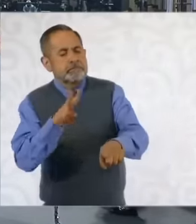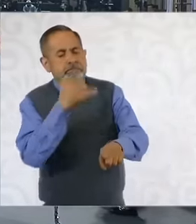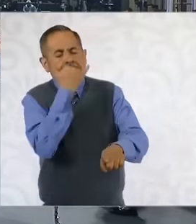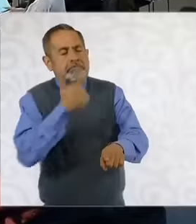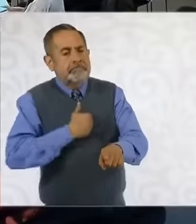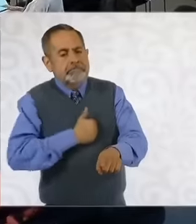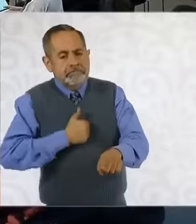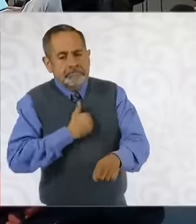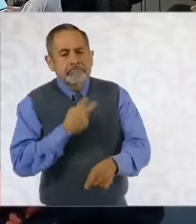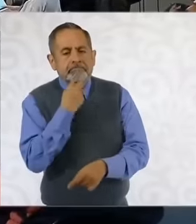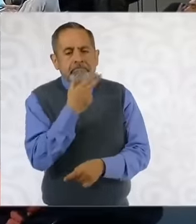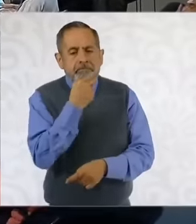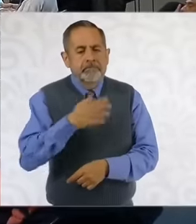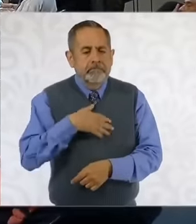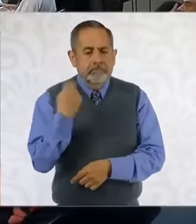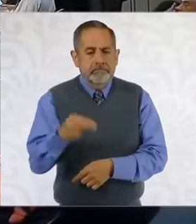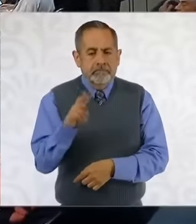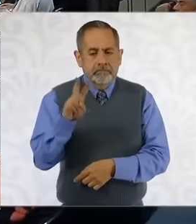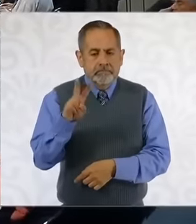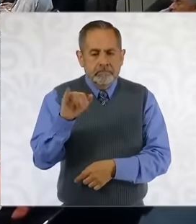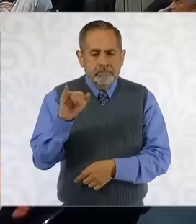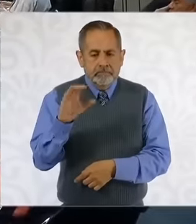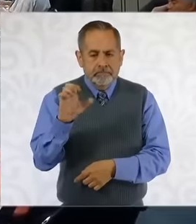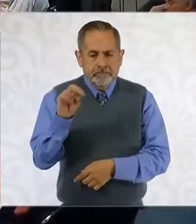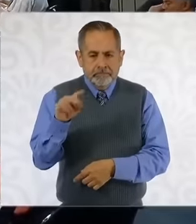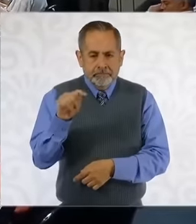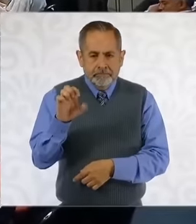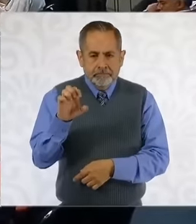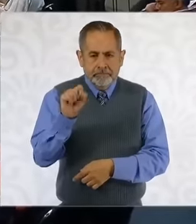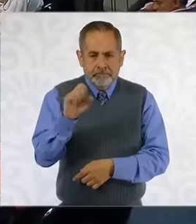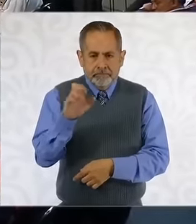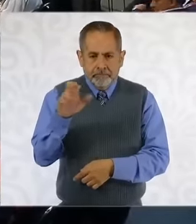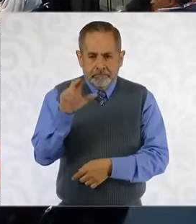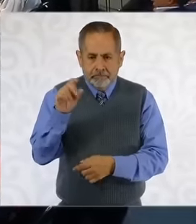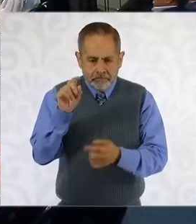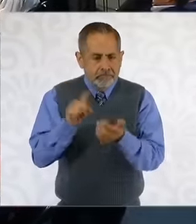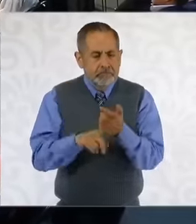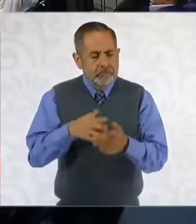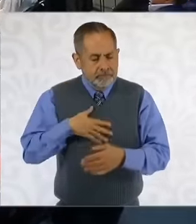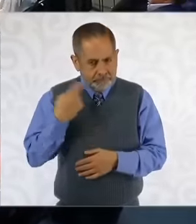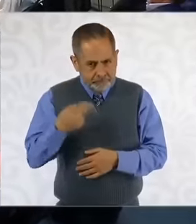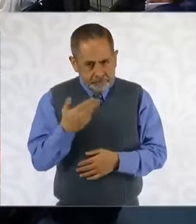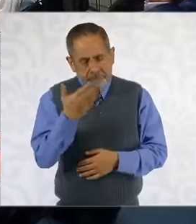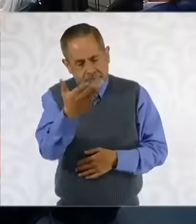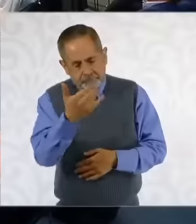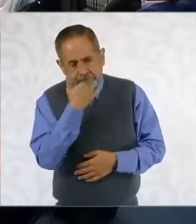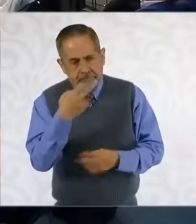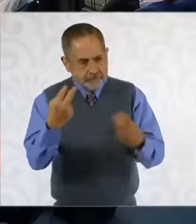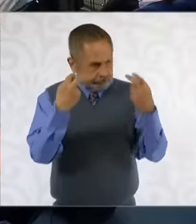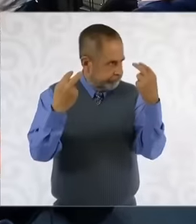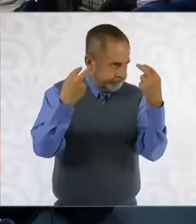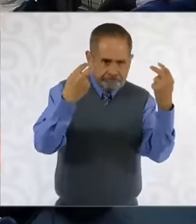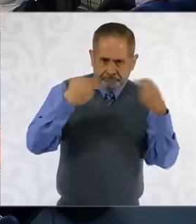of sincerity TV, so that later they won't say that you throw the stone and hide your hand. Hey, what's your